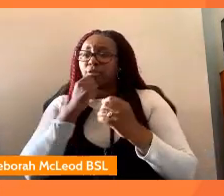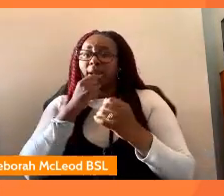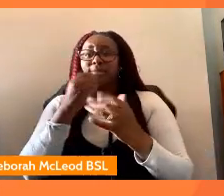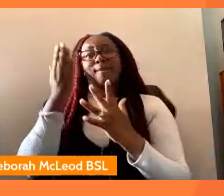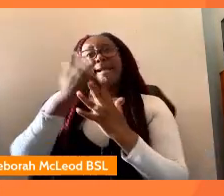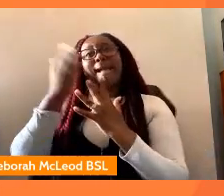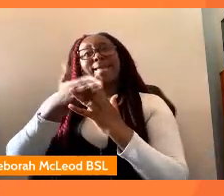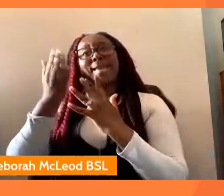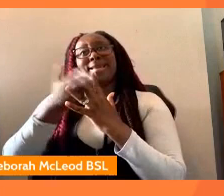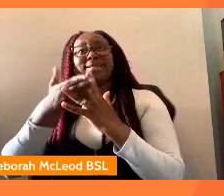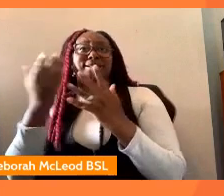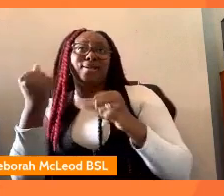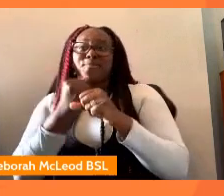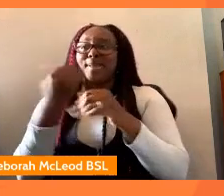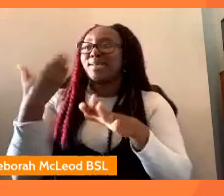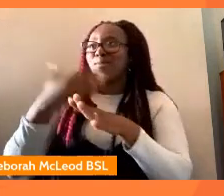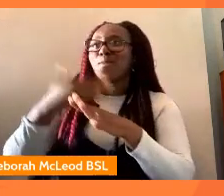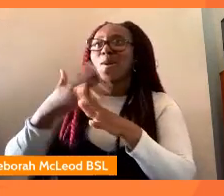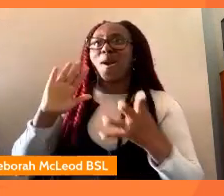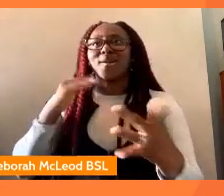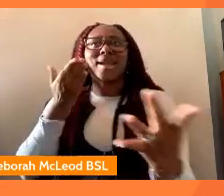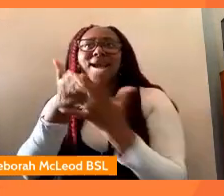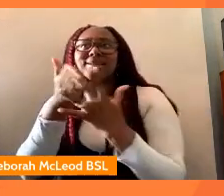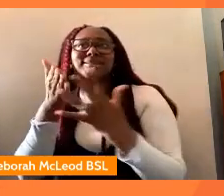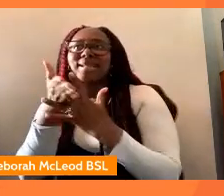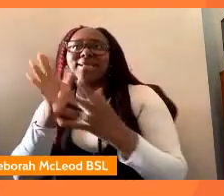make it work, the accessibility features are not built into a lot of the